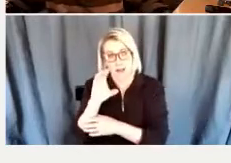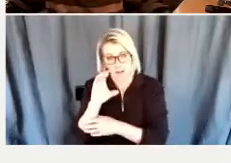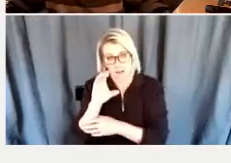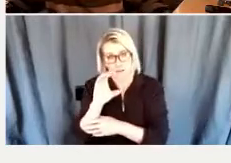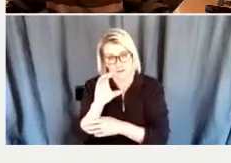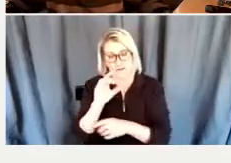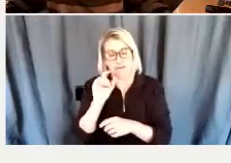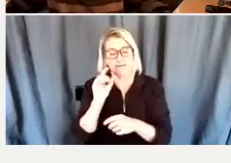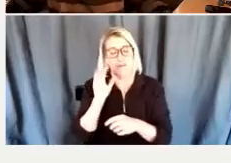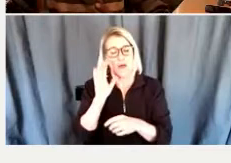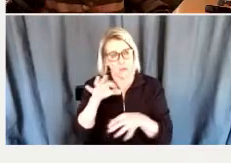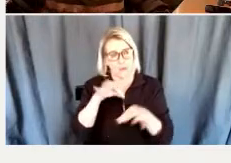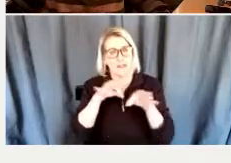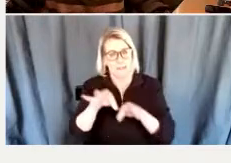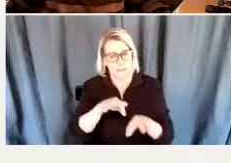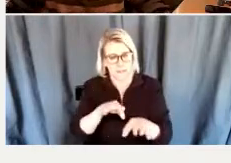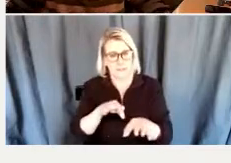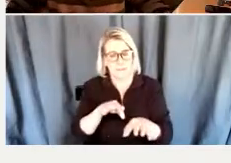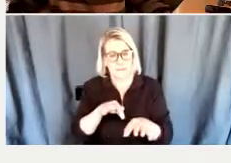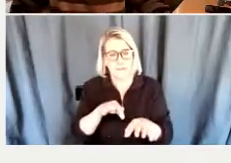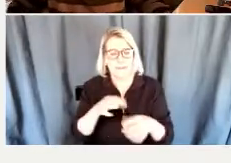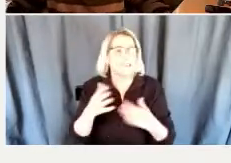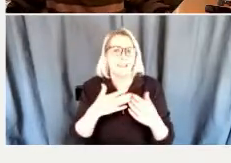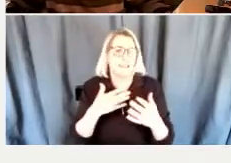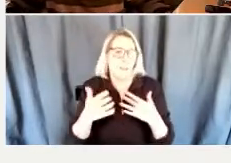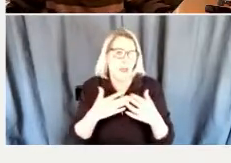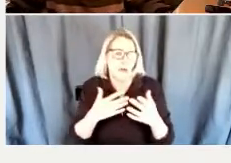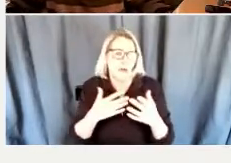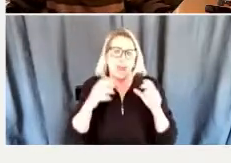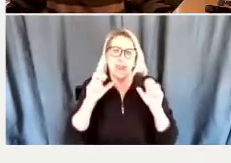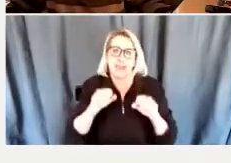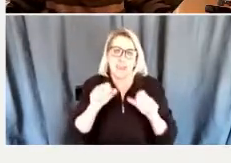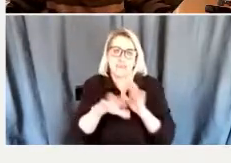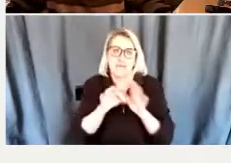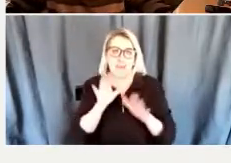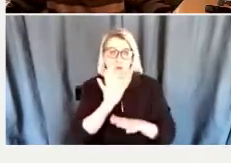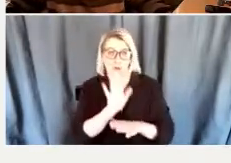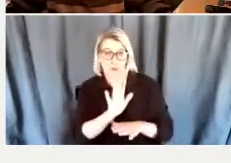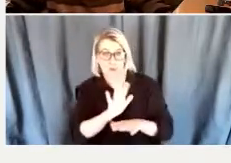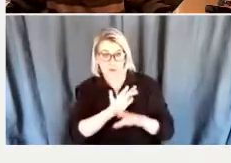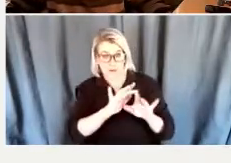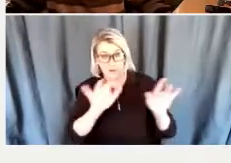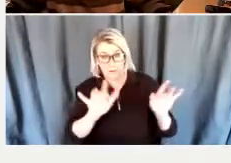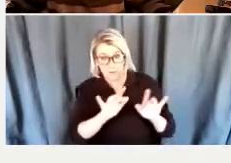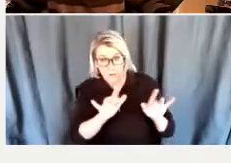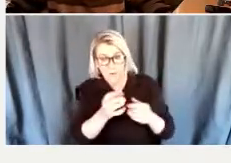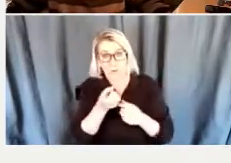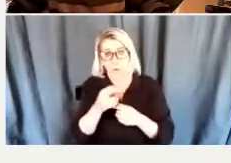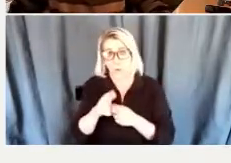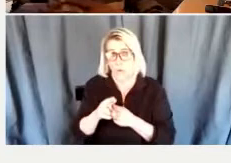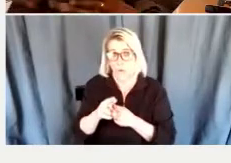Uploading documents, it could be on your own computer or it could be located in a different